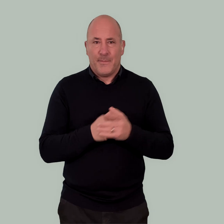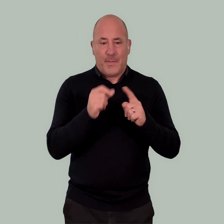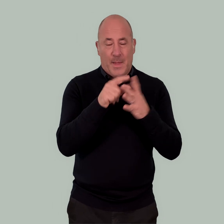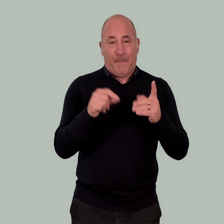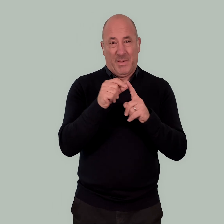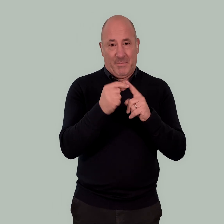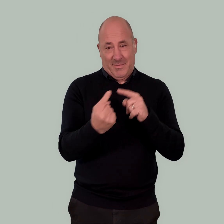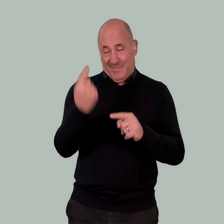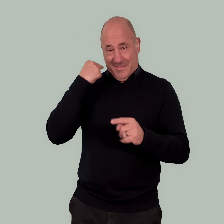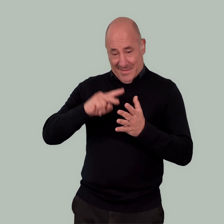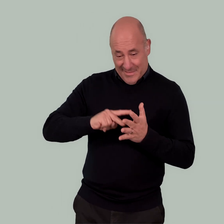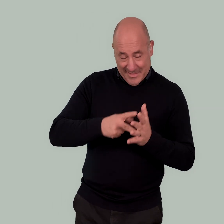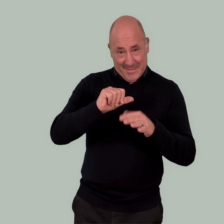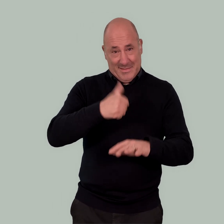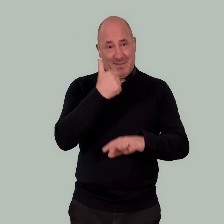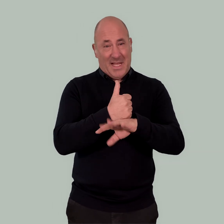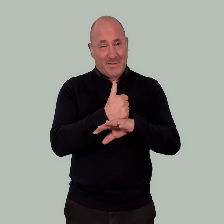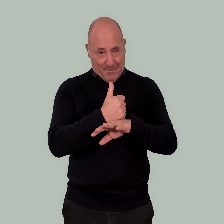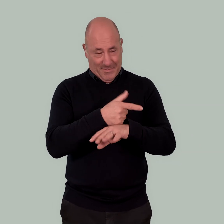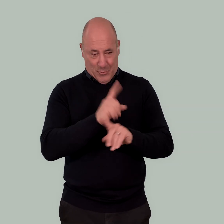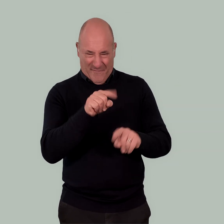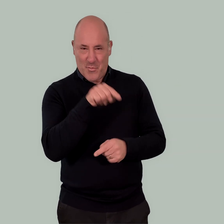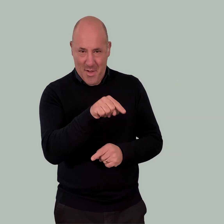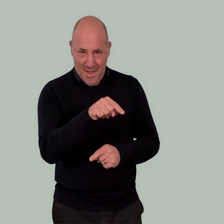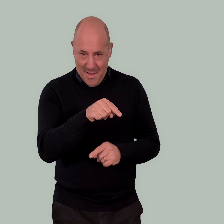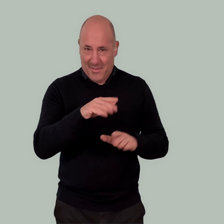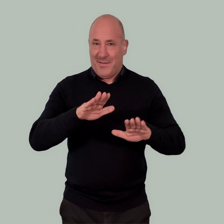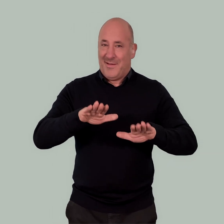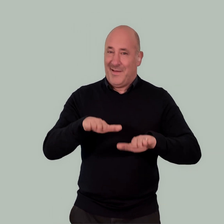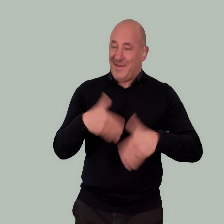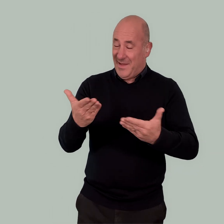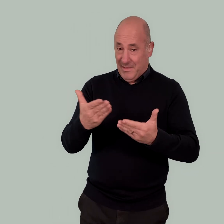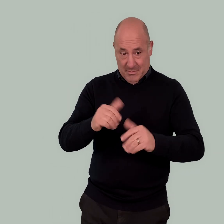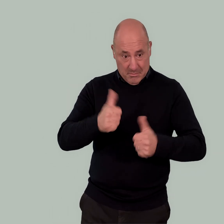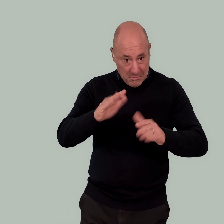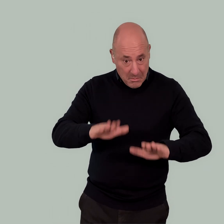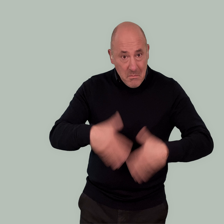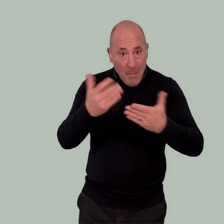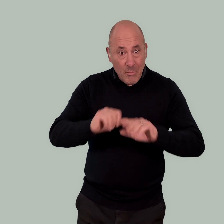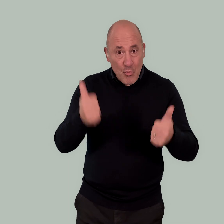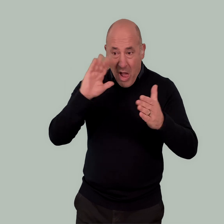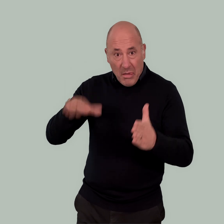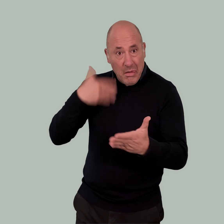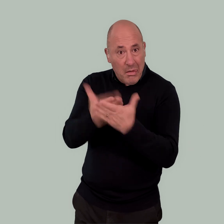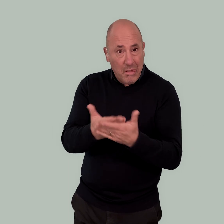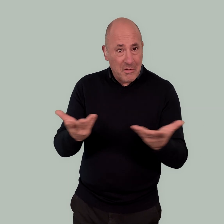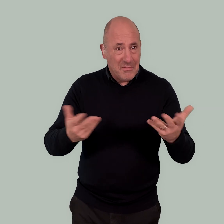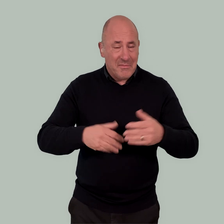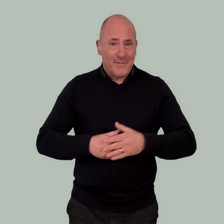How effectively is PIP delivering on its intended role and purpose?